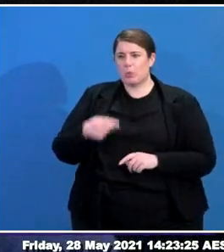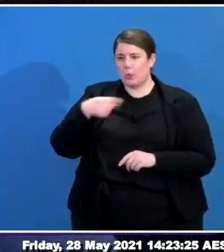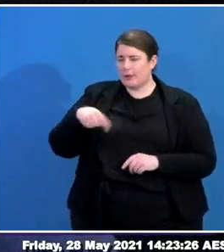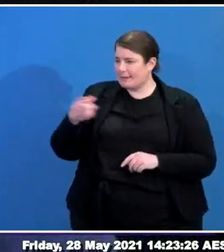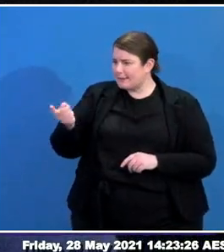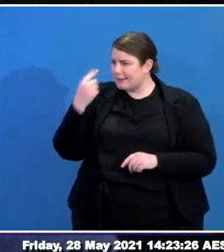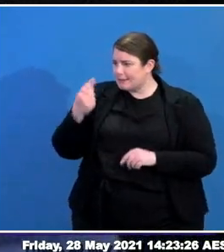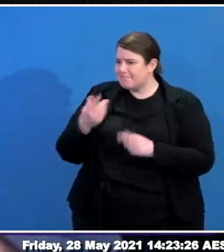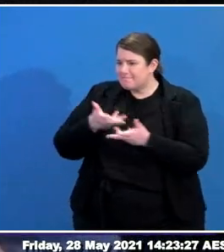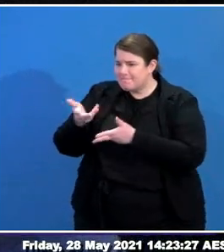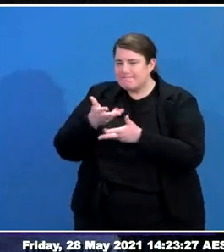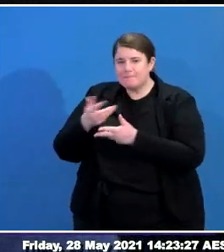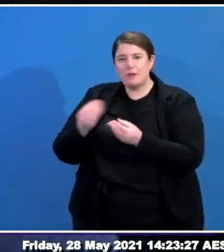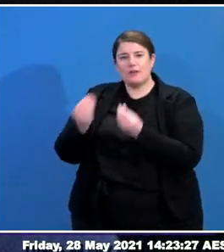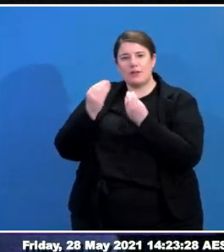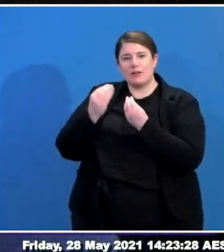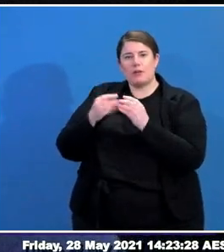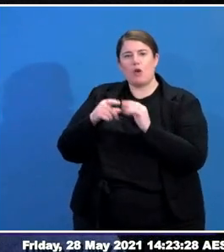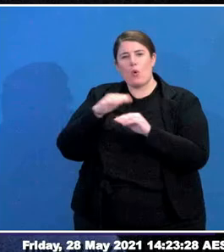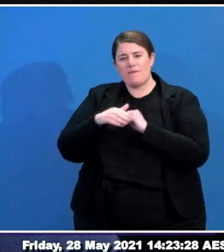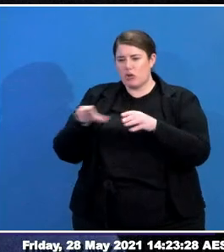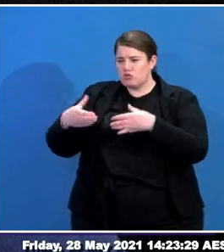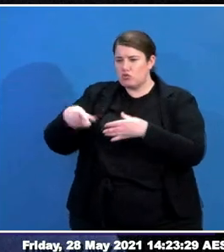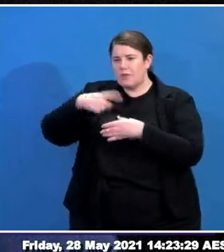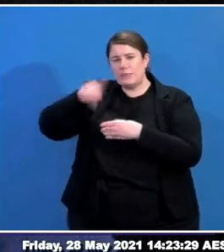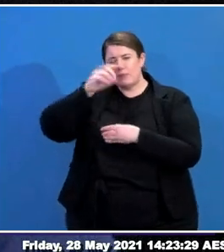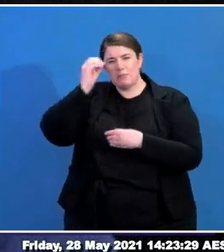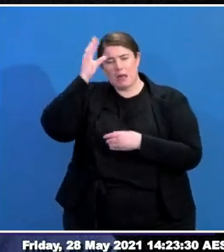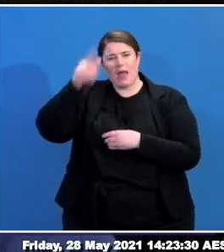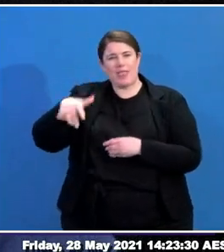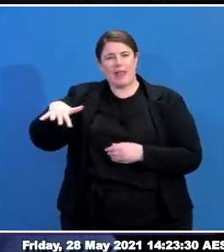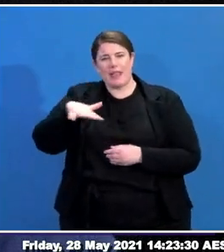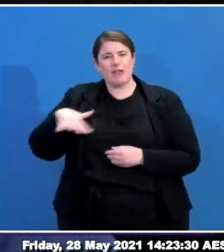established in terms of clinical advisors to assist in matters where it would be